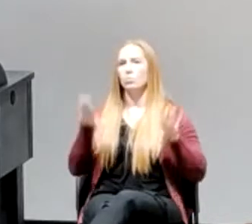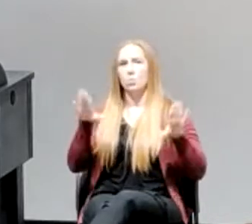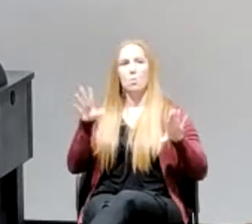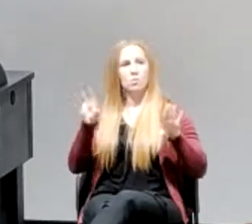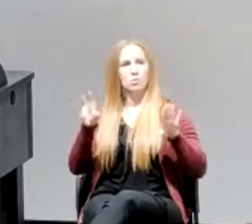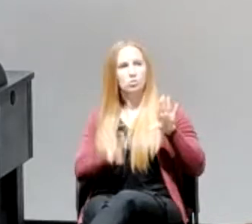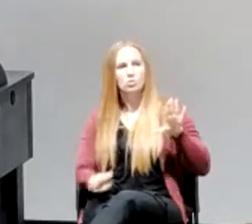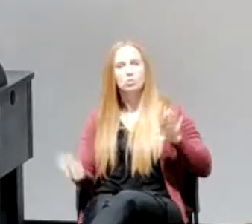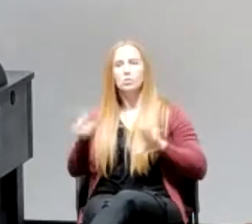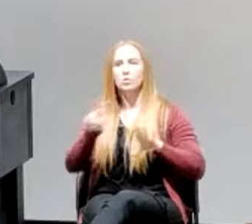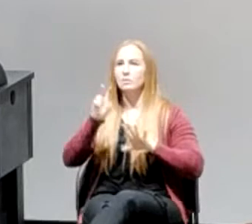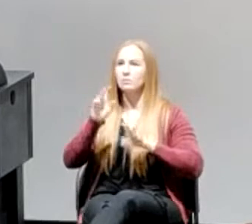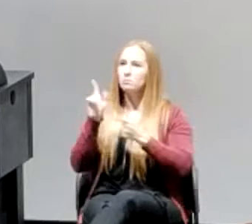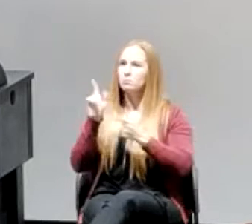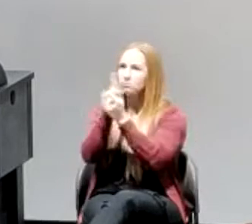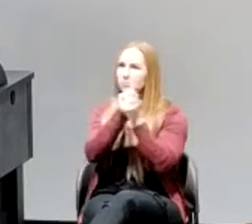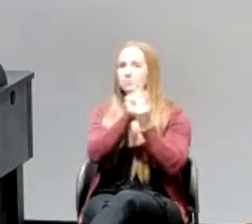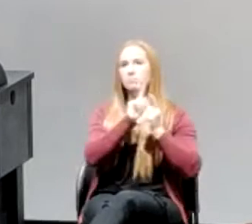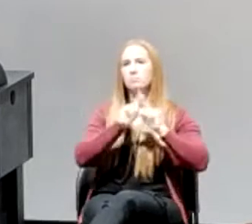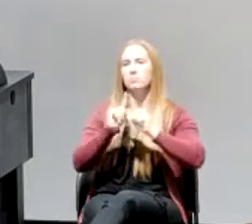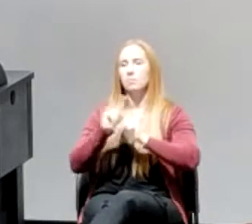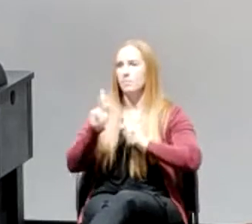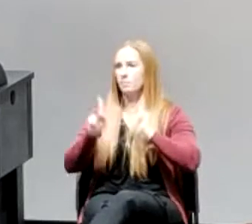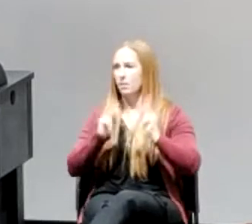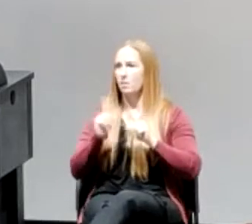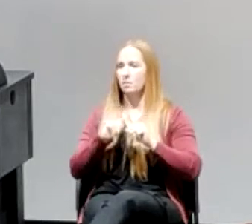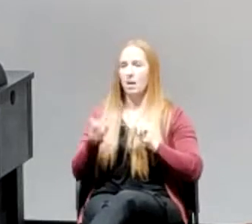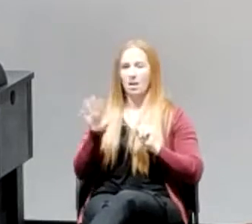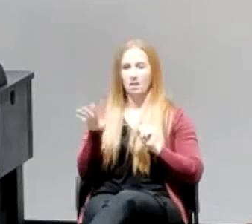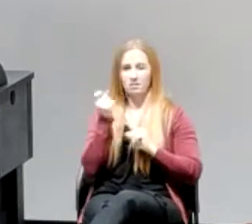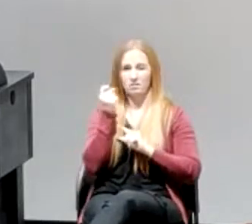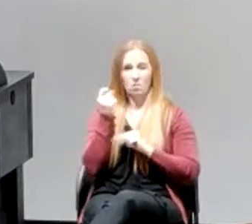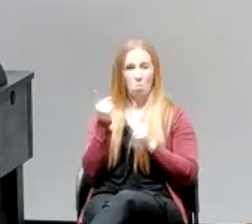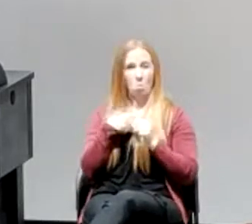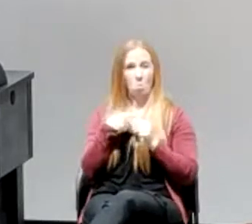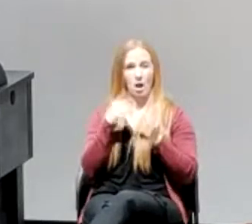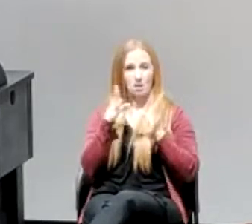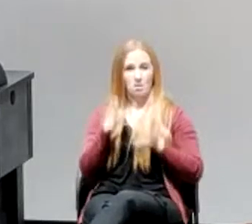You know when you come into a new space there are lots of opportunities